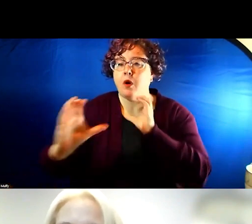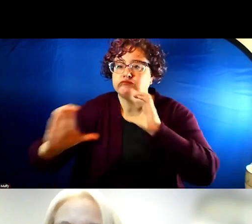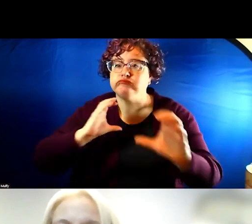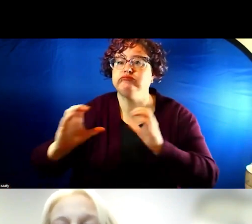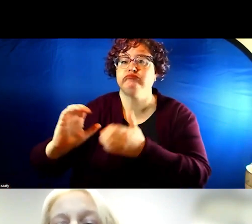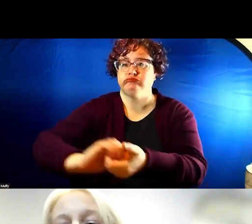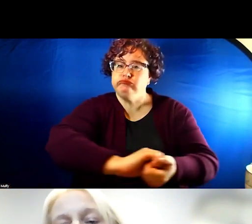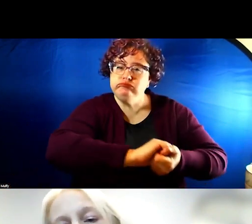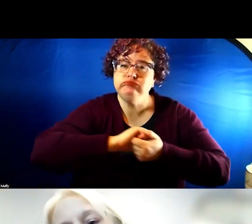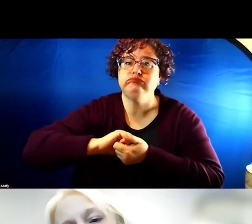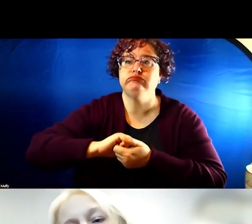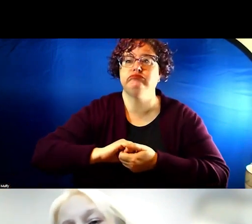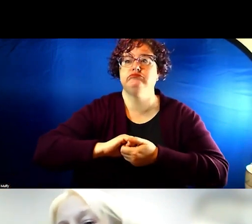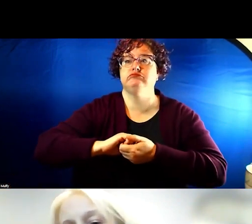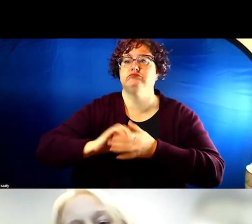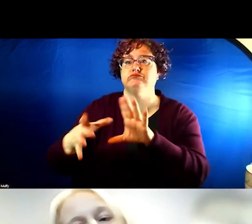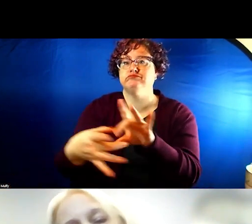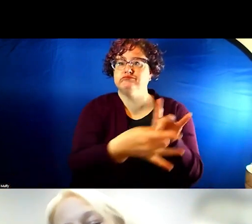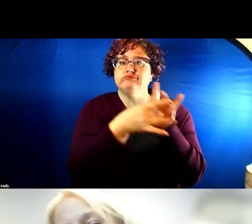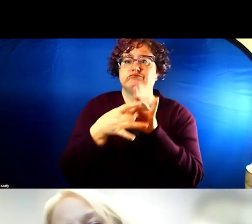ENGAGE AND THE MORE THAT YOU TALK TO -- I SPENT TIME TALKING TO